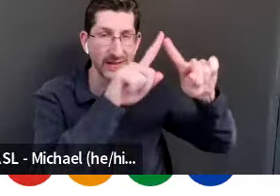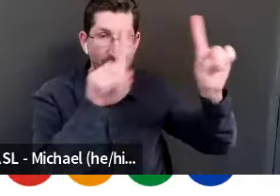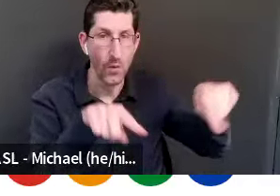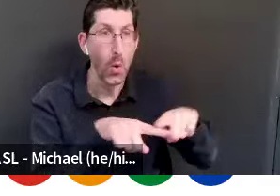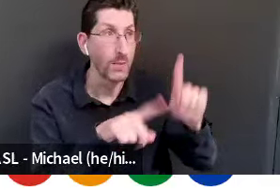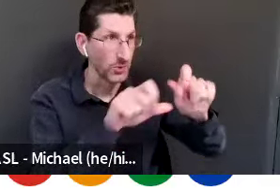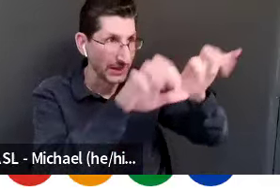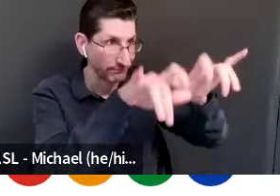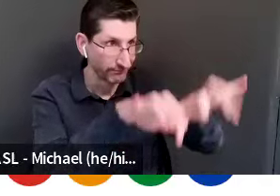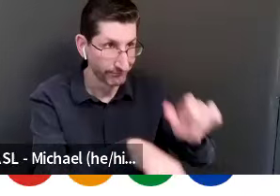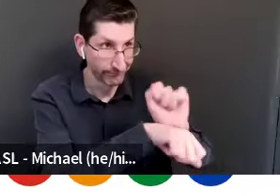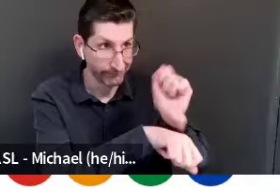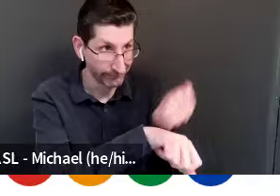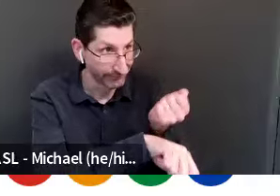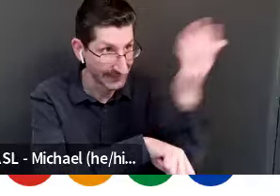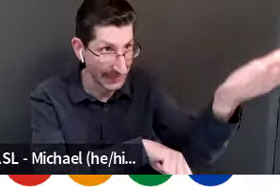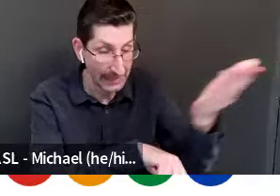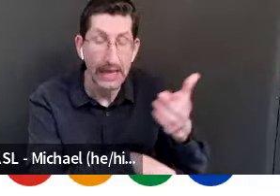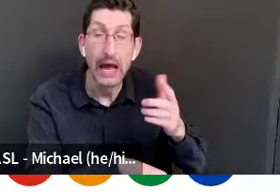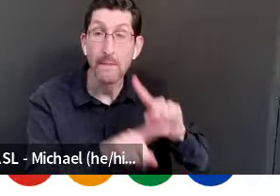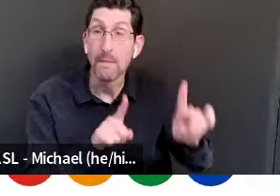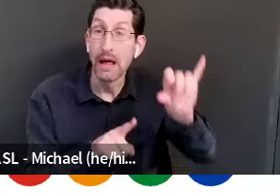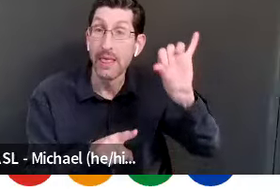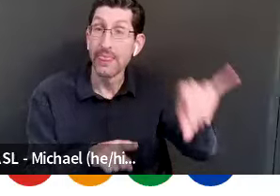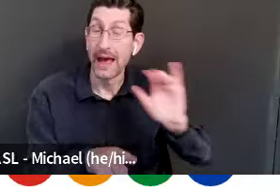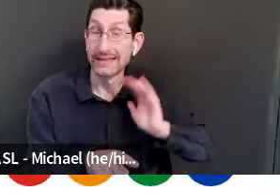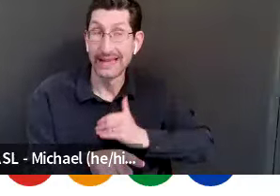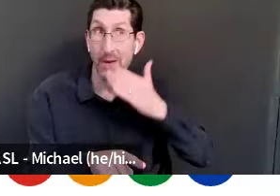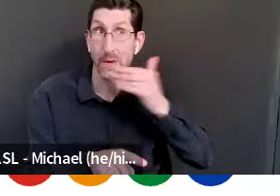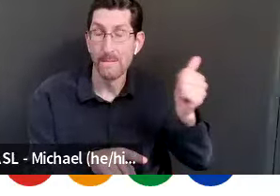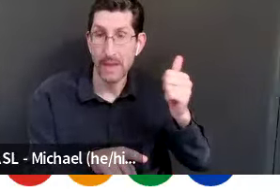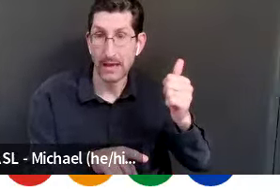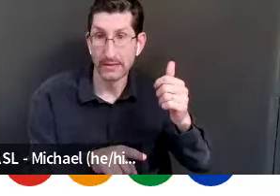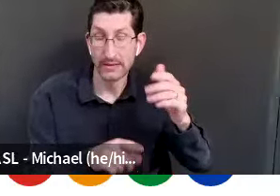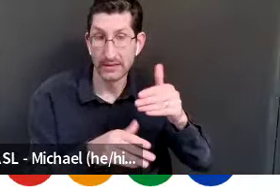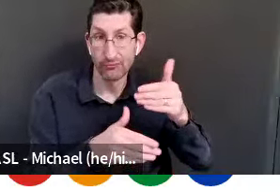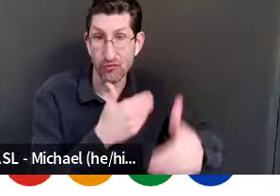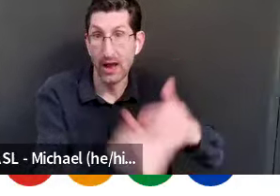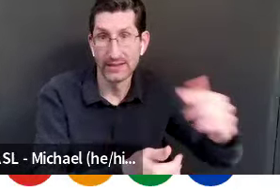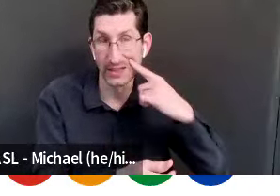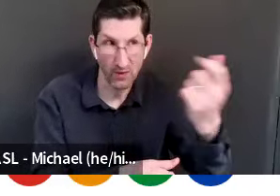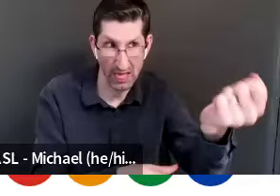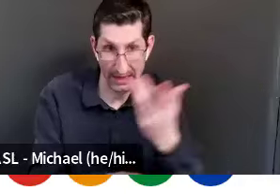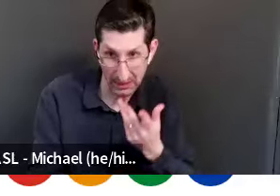. THAT'S THE 3200 NUMBER. A FORM ON THE WEBSITE TO SUBMIT THAT. THAT'S THE BEST WAY TO MAKE SURE